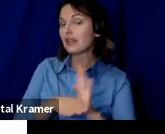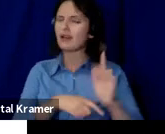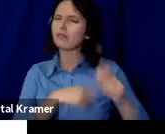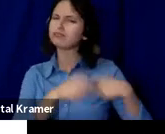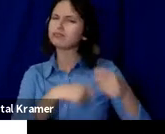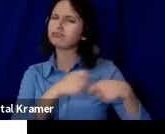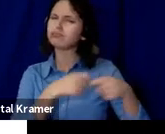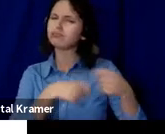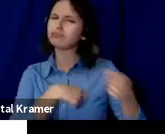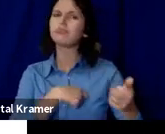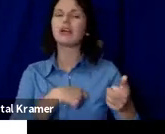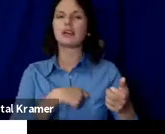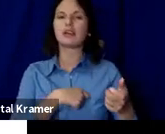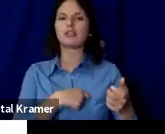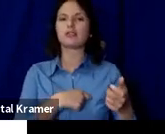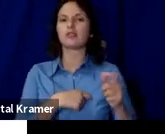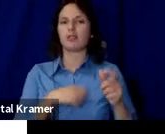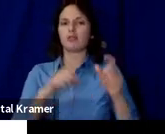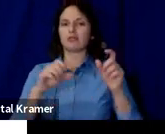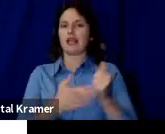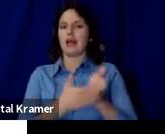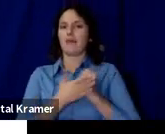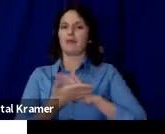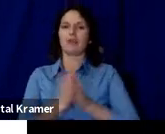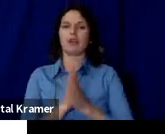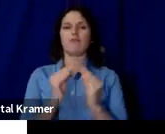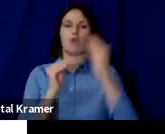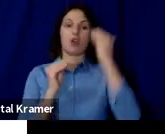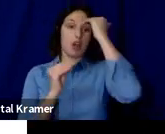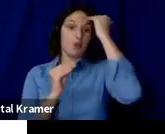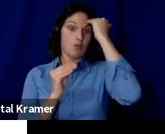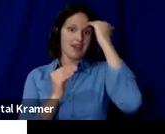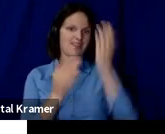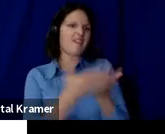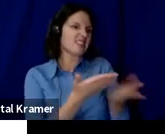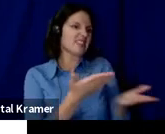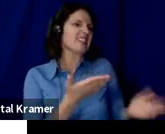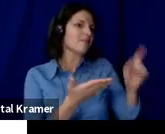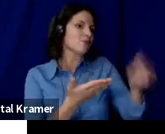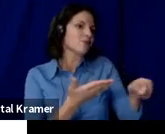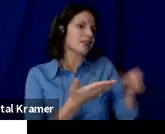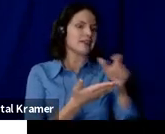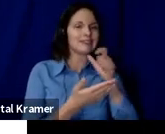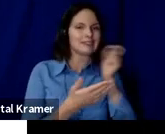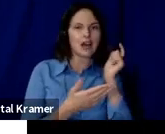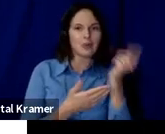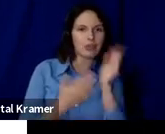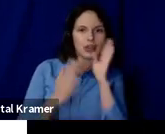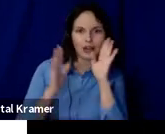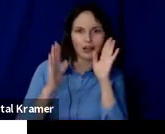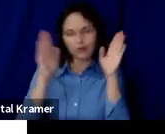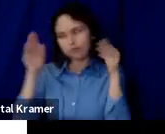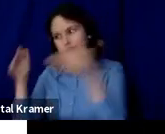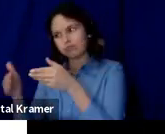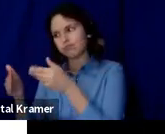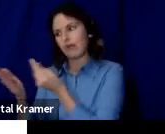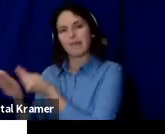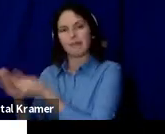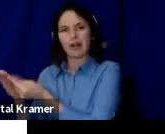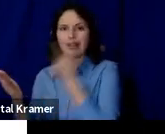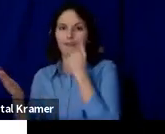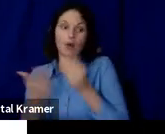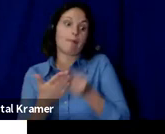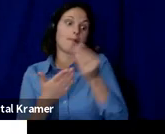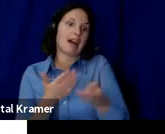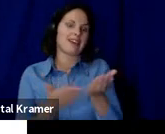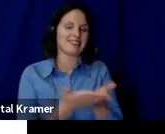you actually need.